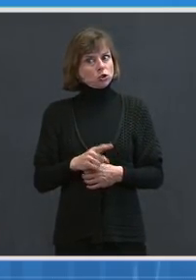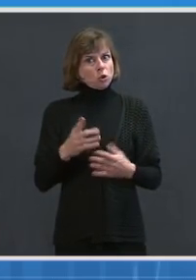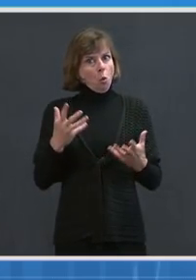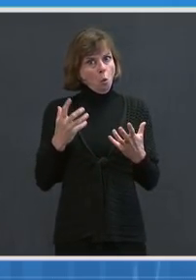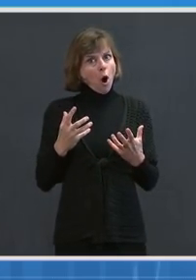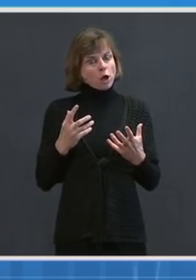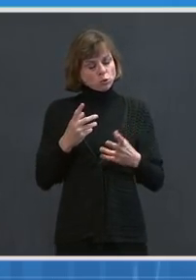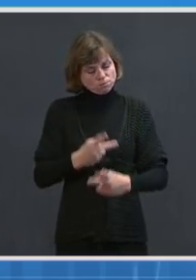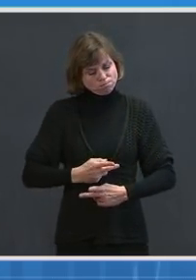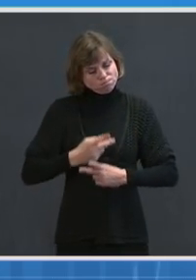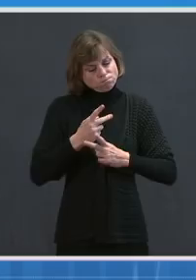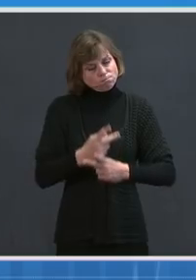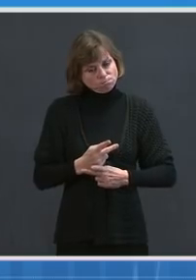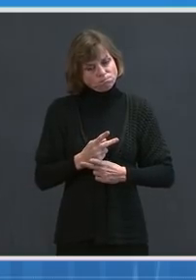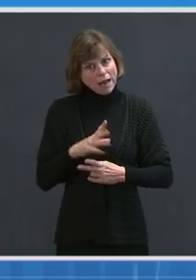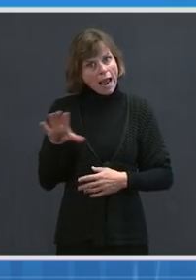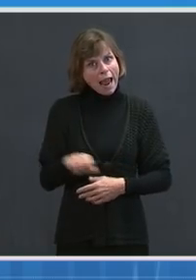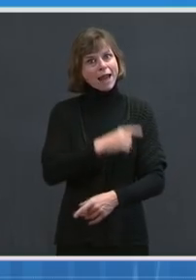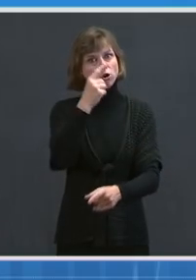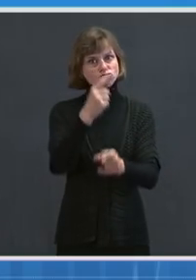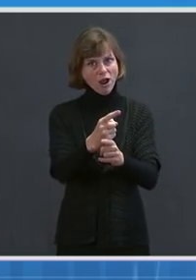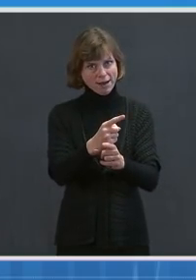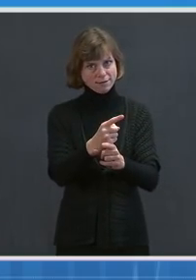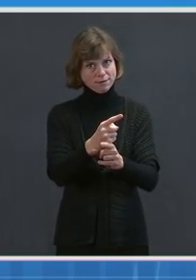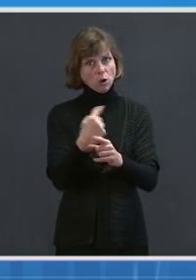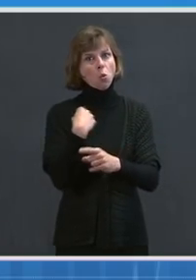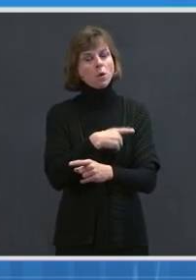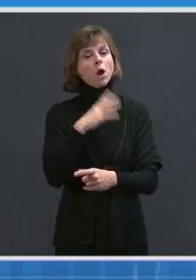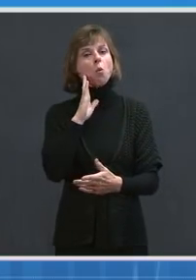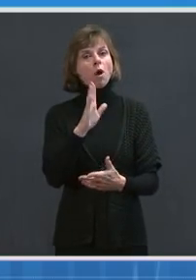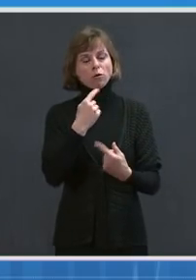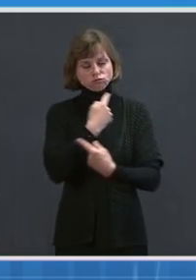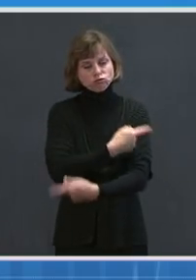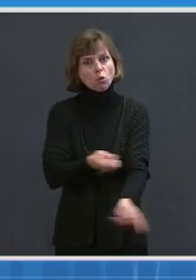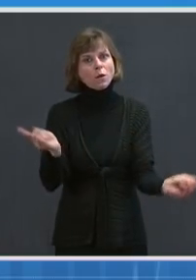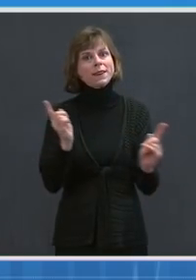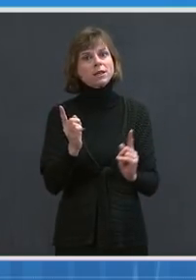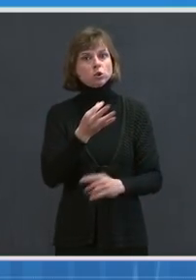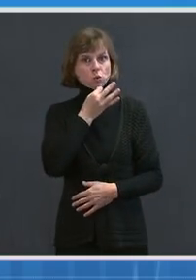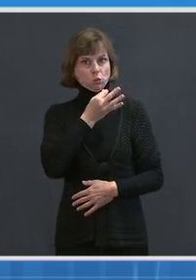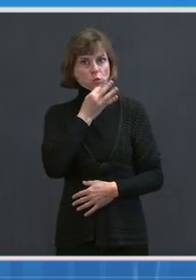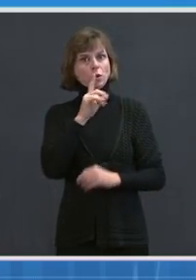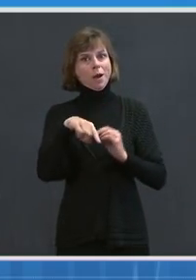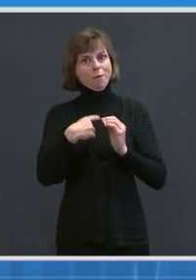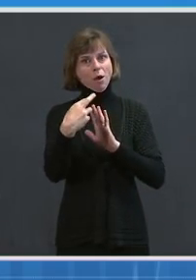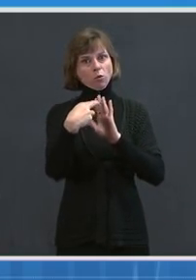and we will be releasing this guidance soon. Now let's shift to an overview of the pandemic.